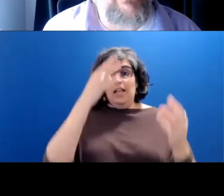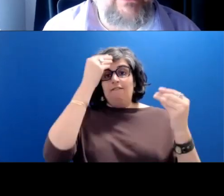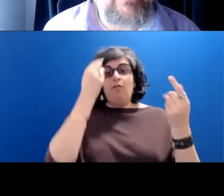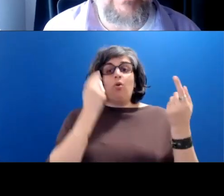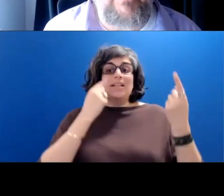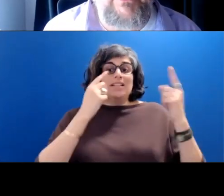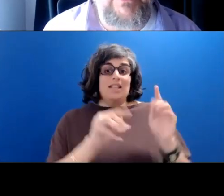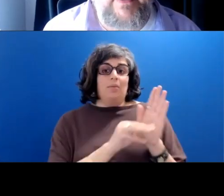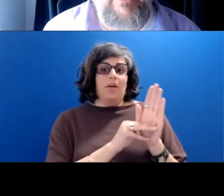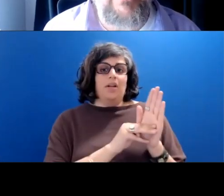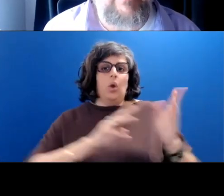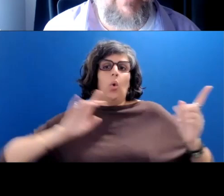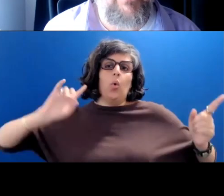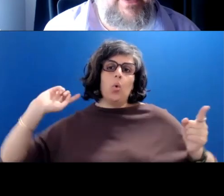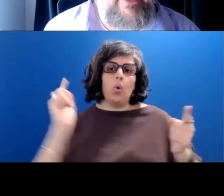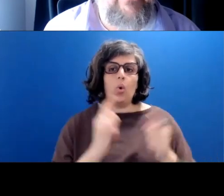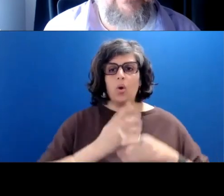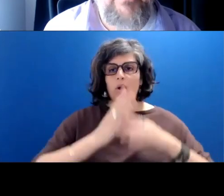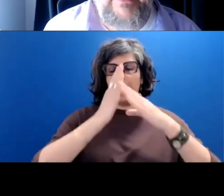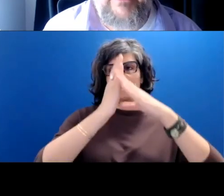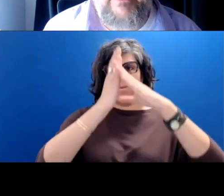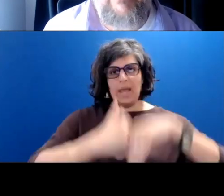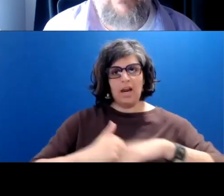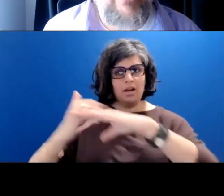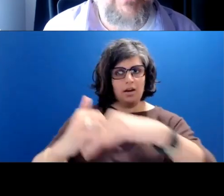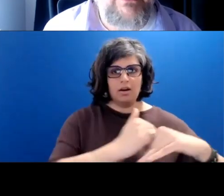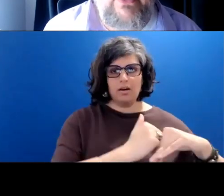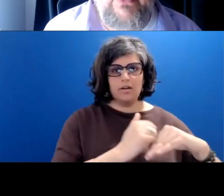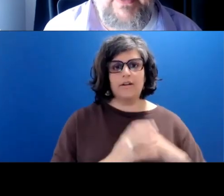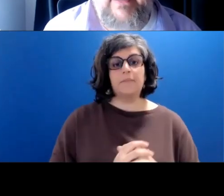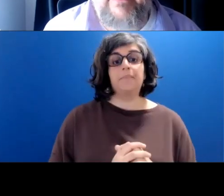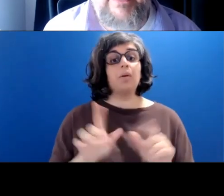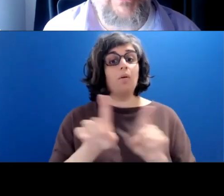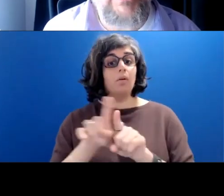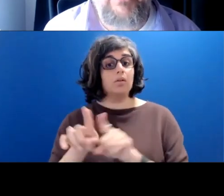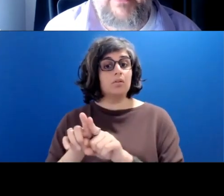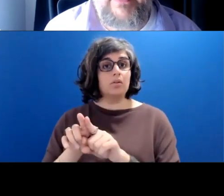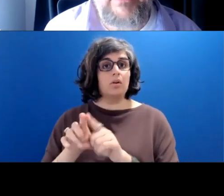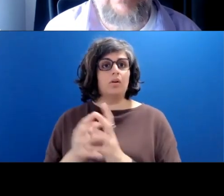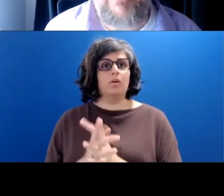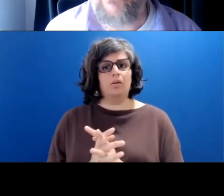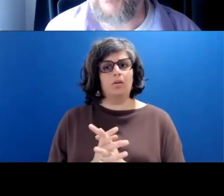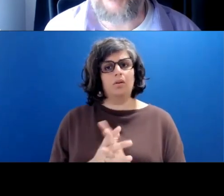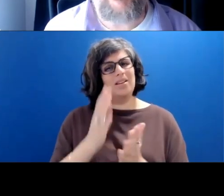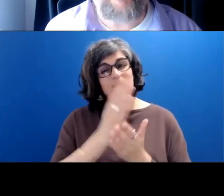it reduces some of those barriers that people have. We also know that, you know, some clients may want to,